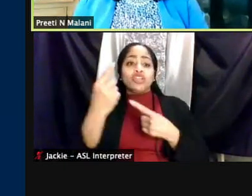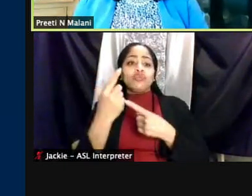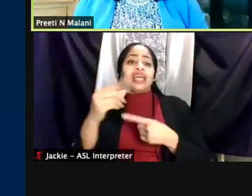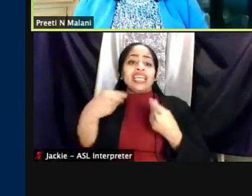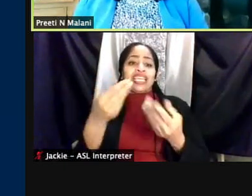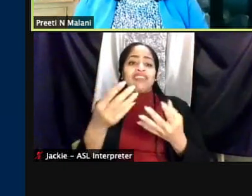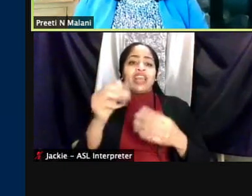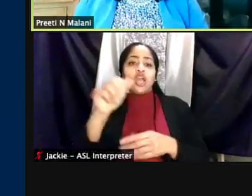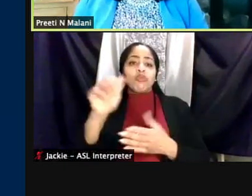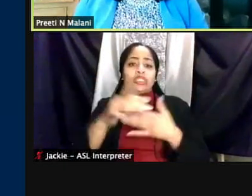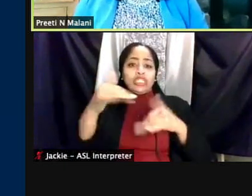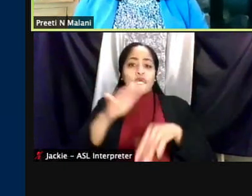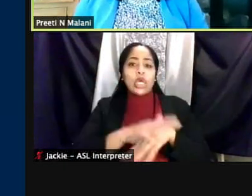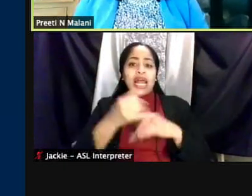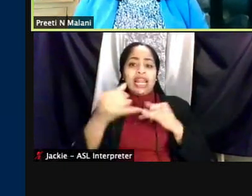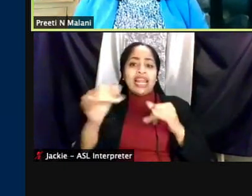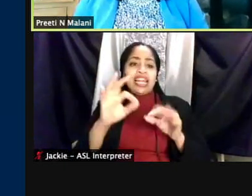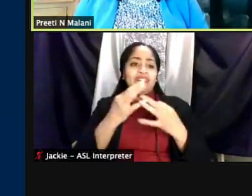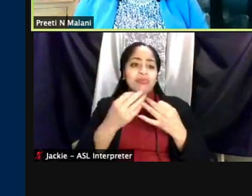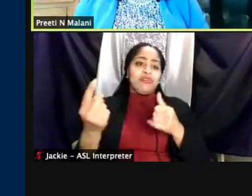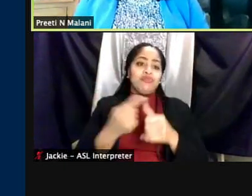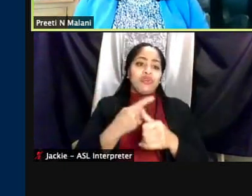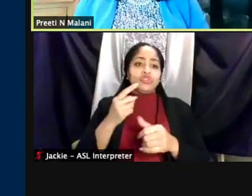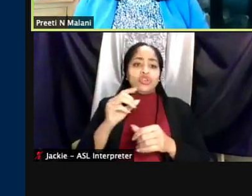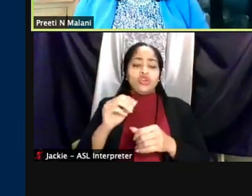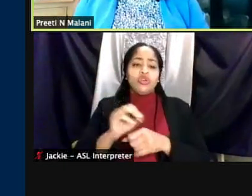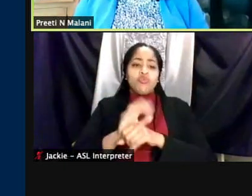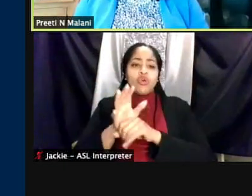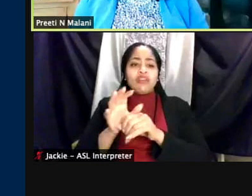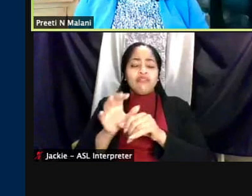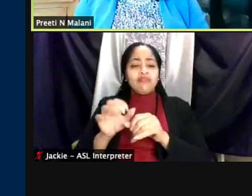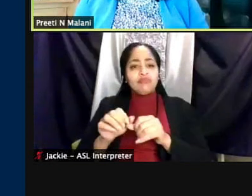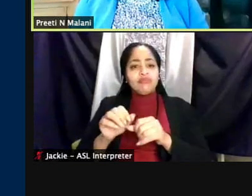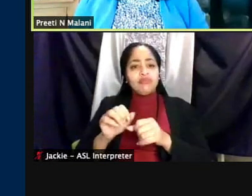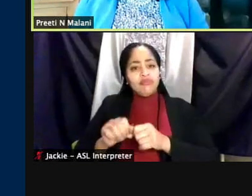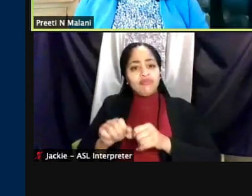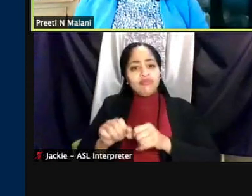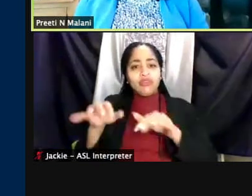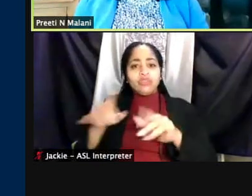and the Families First Coronavirus Response Act has not been extended by the federal government.